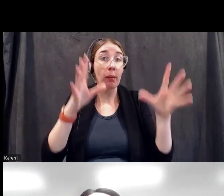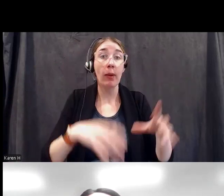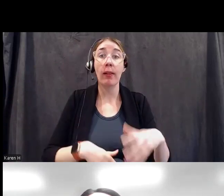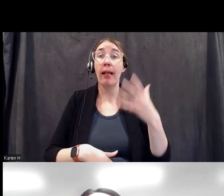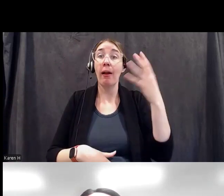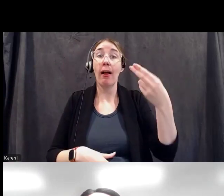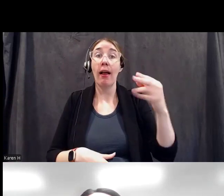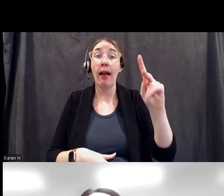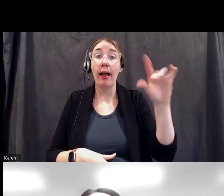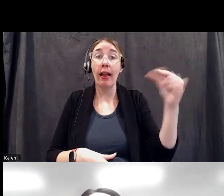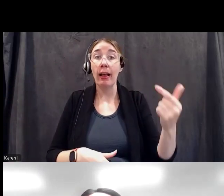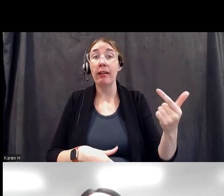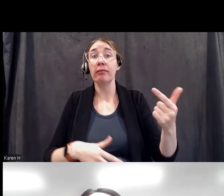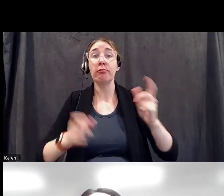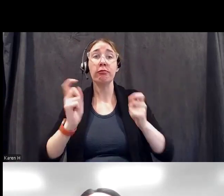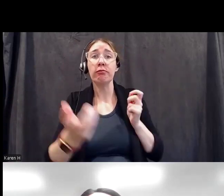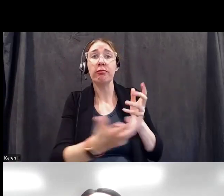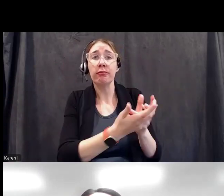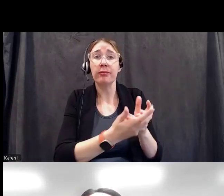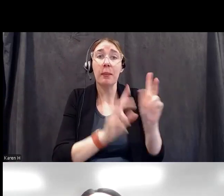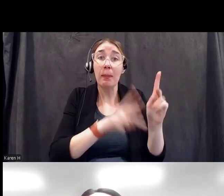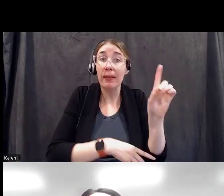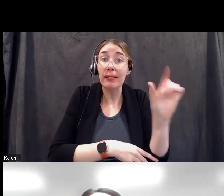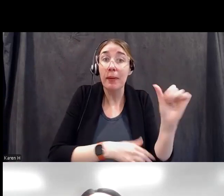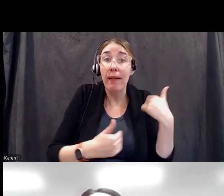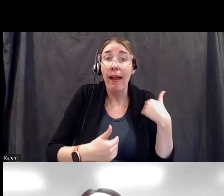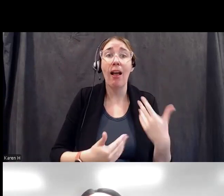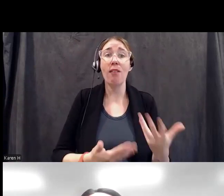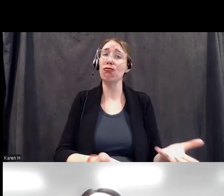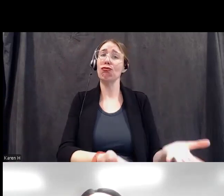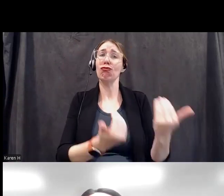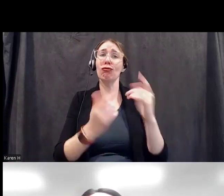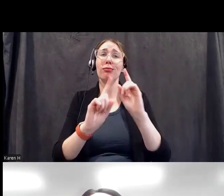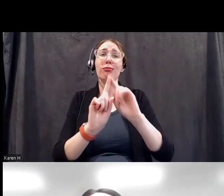there are numerous ways for people with disabilities to stay active and have fun.